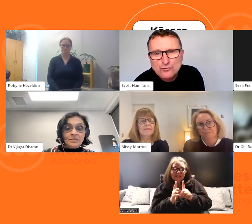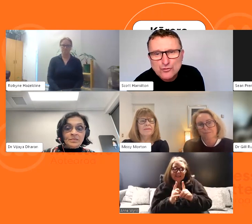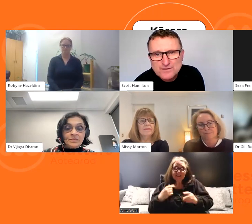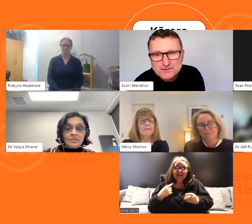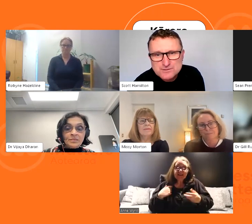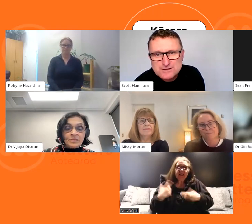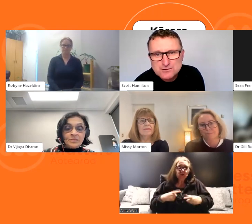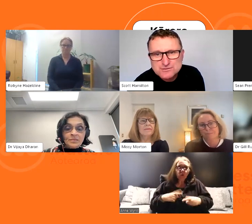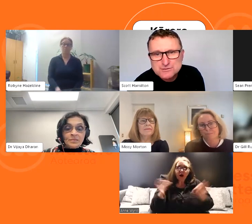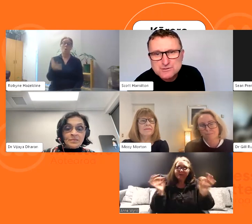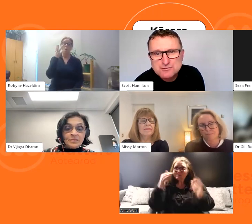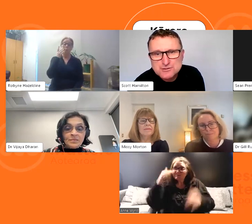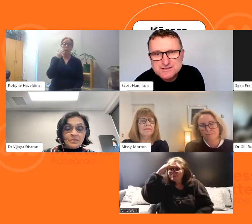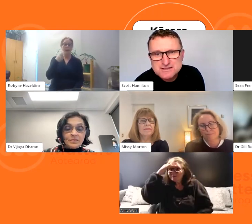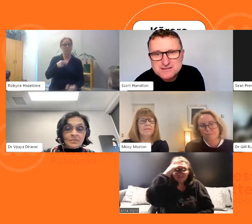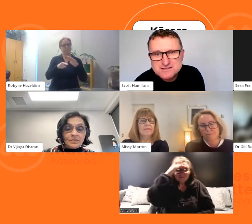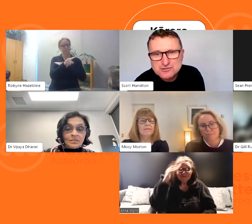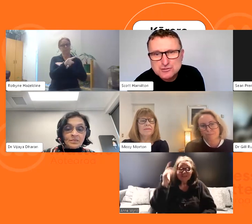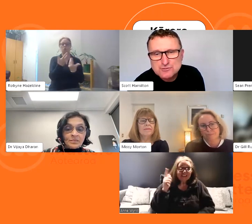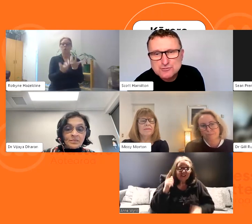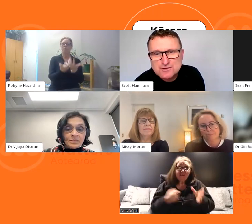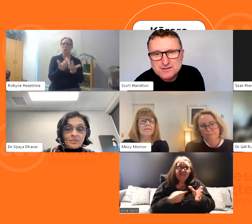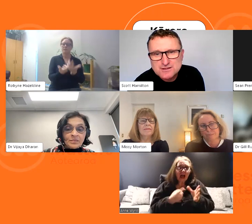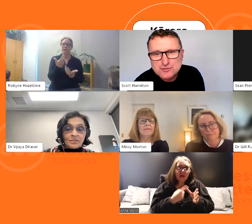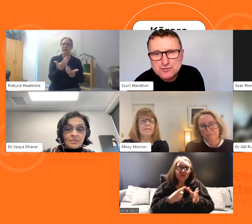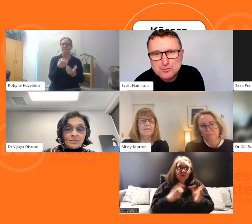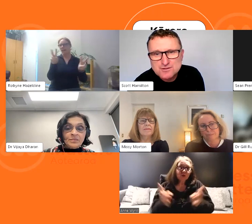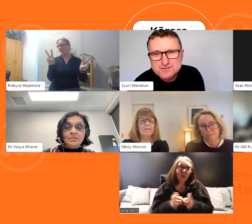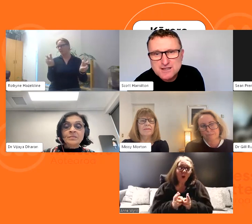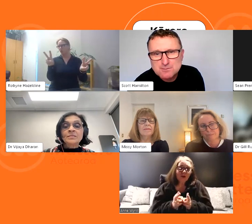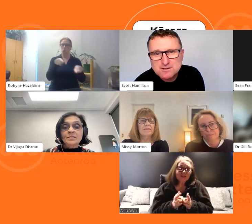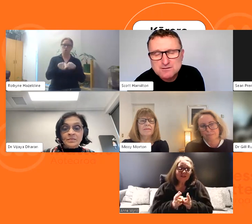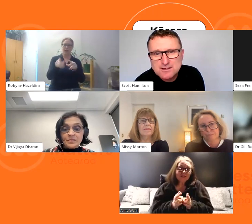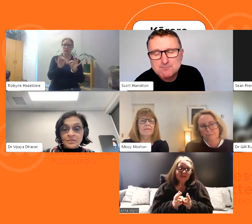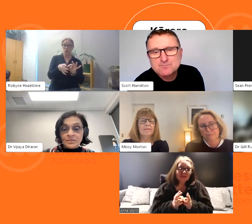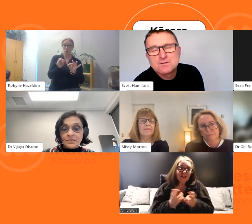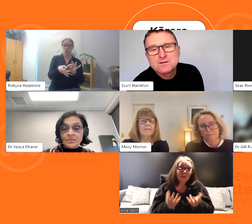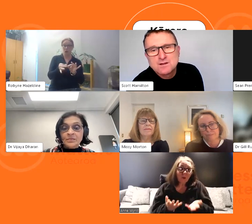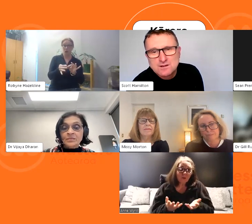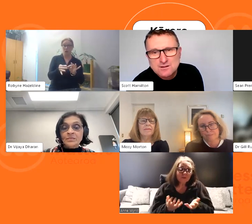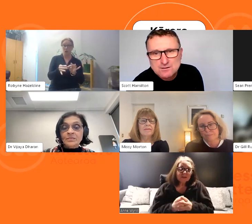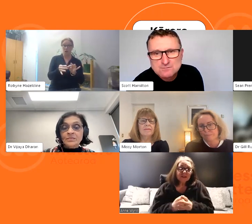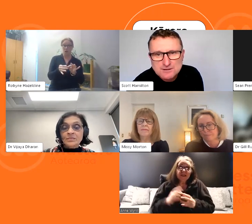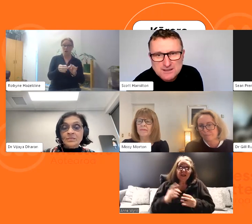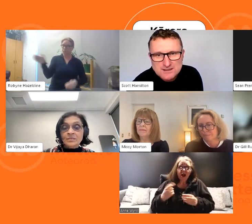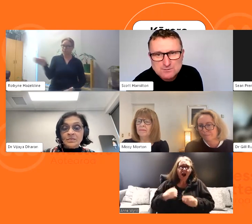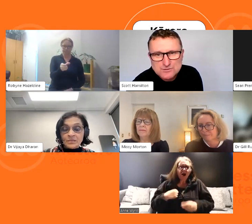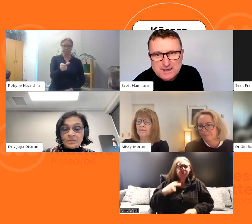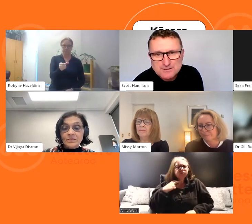Also, when they do head off to university there's the issue of trying to get an interpreter to come and relay what's happening